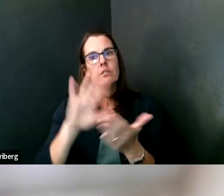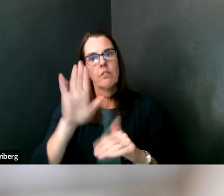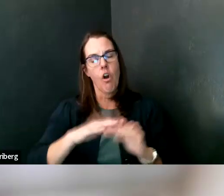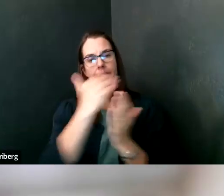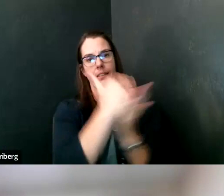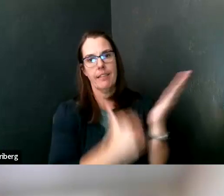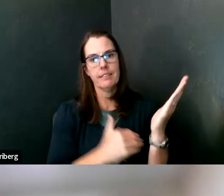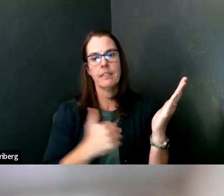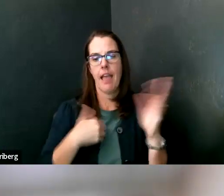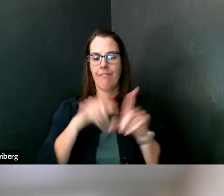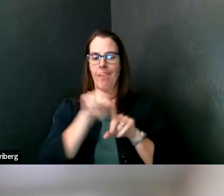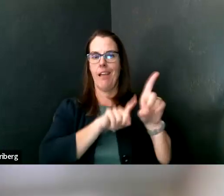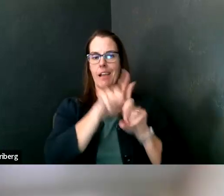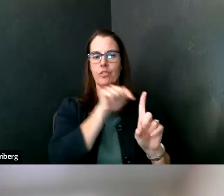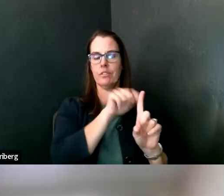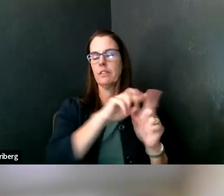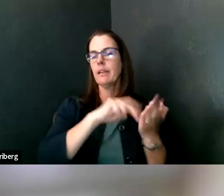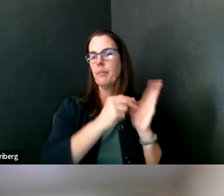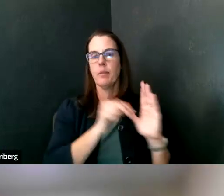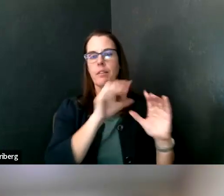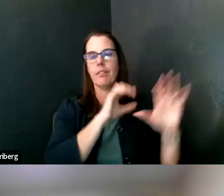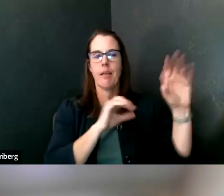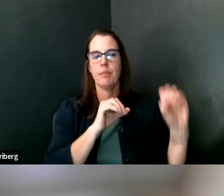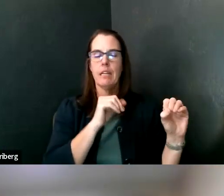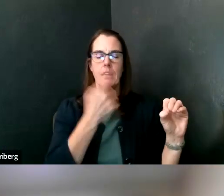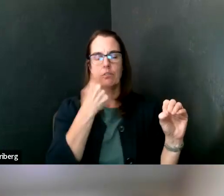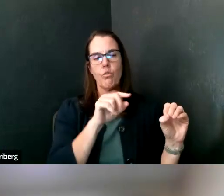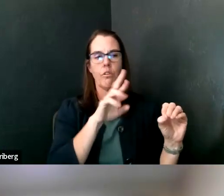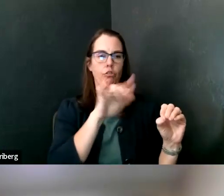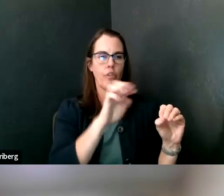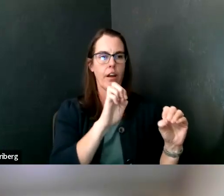the asterisk indicating they carry a designation for a rare disease or condition. Oregon statute